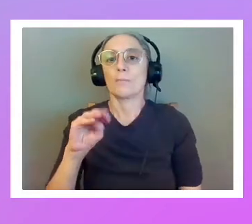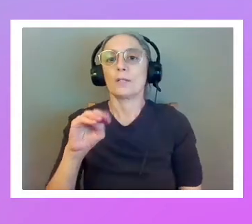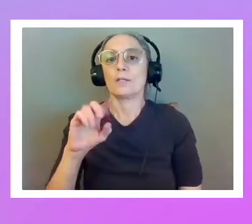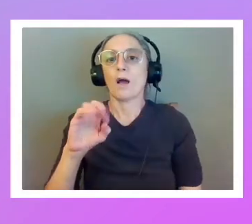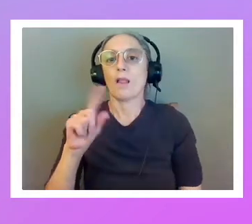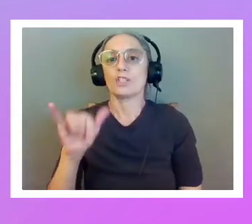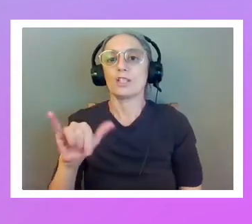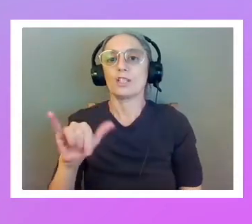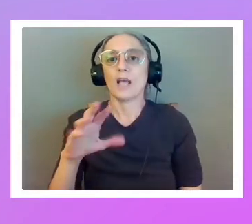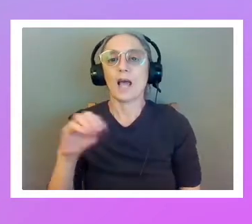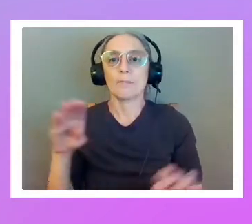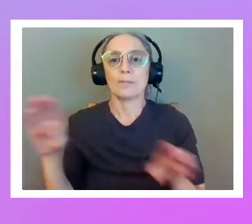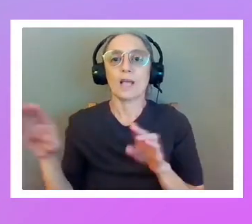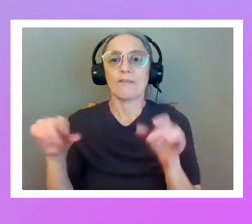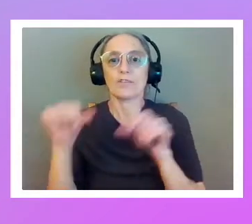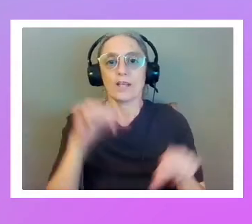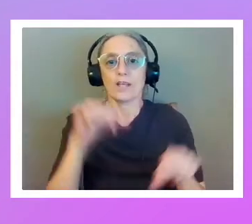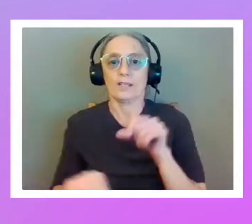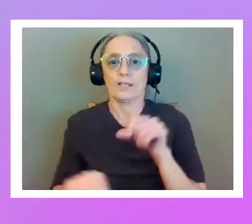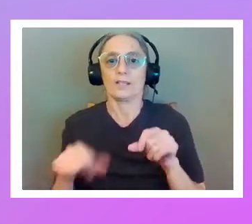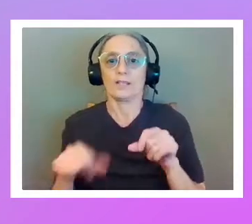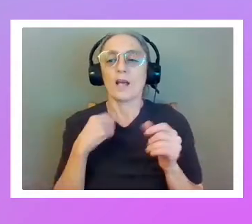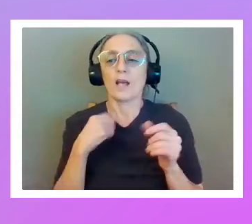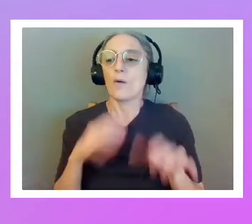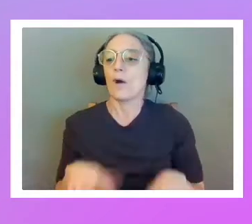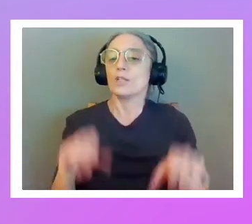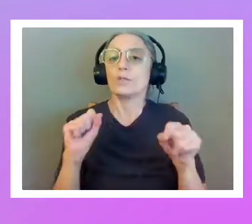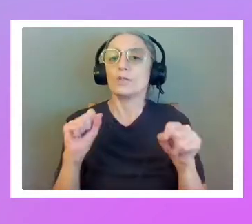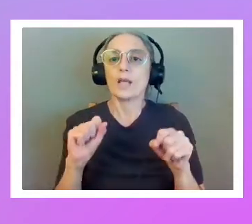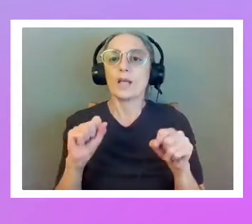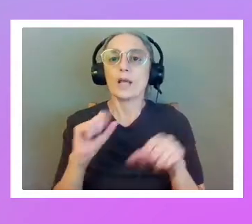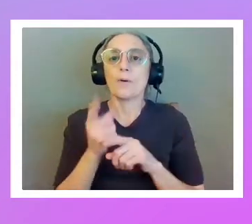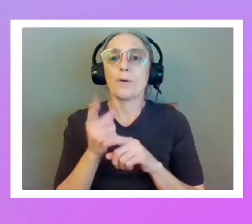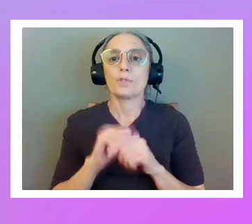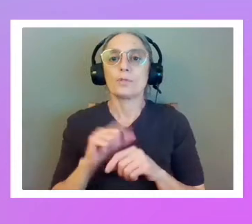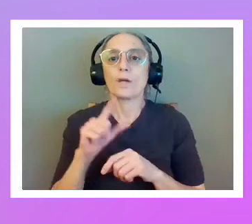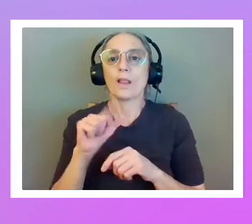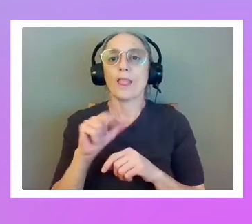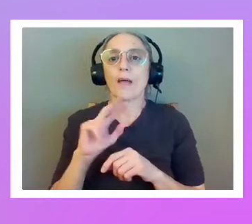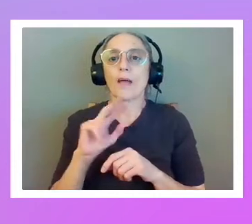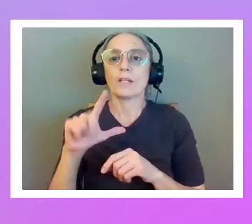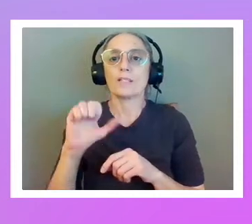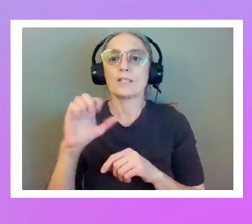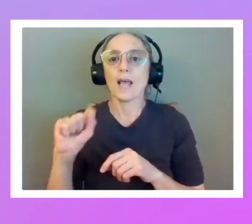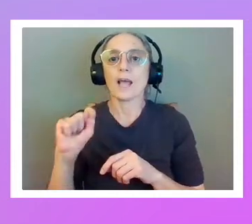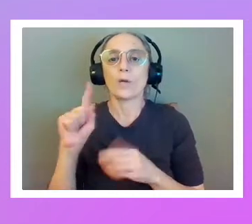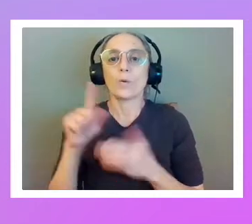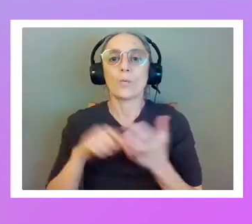So I want to take a moment to just level set on what I mean by design in the context of this talk.